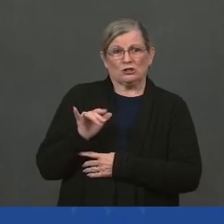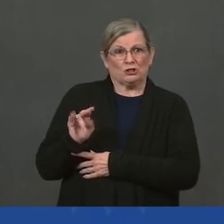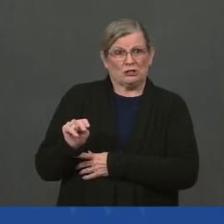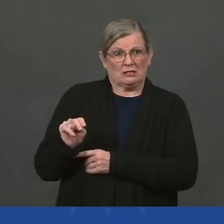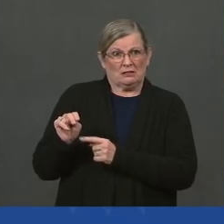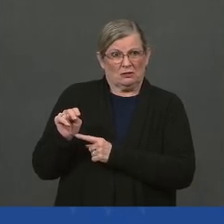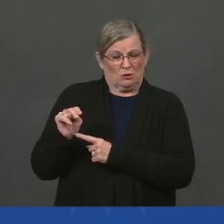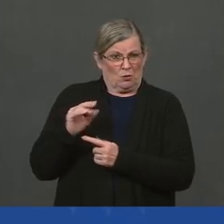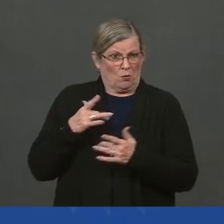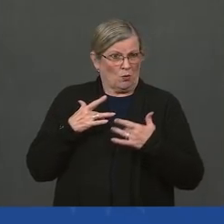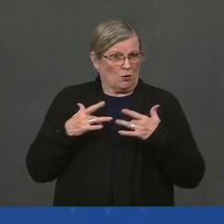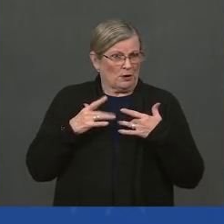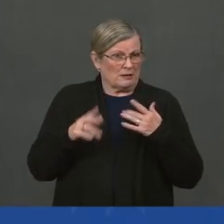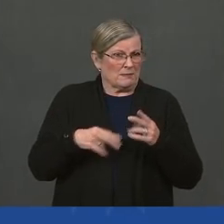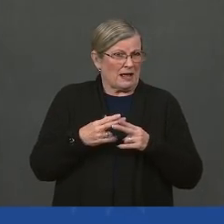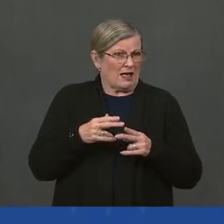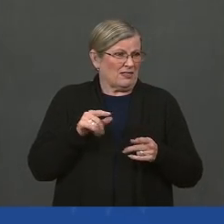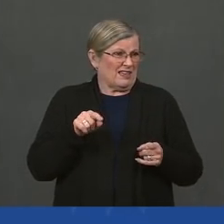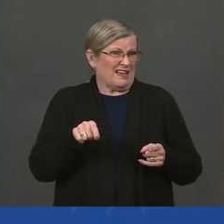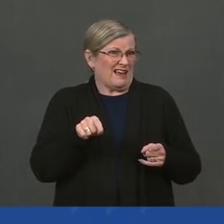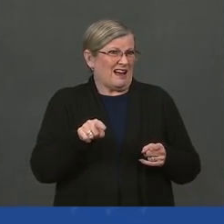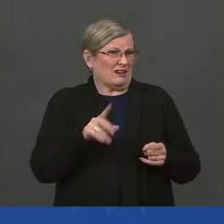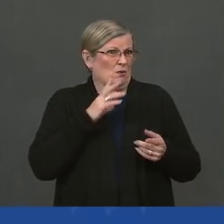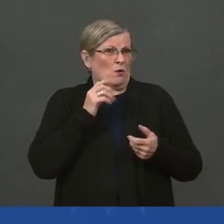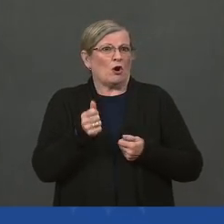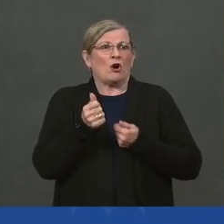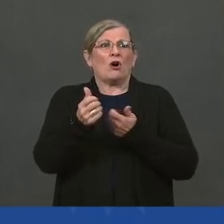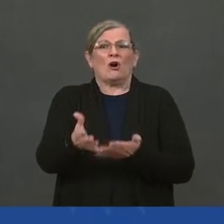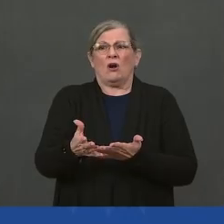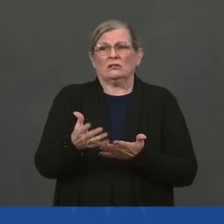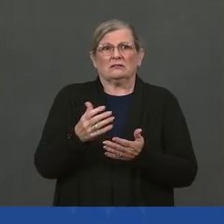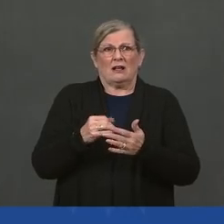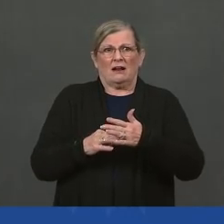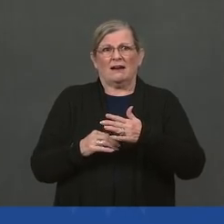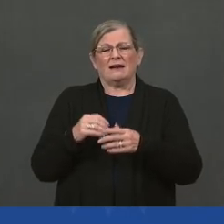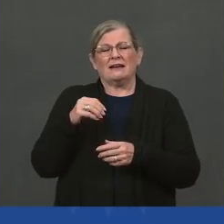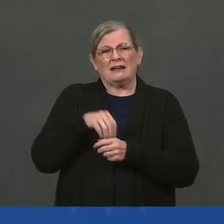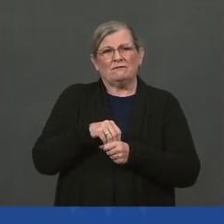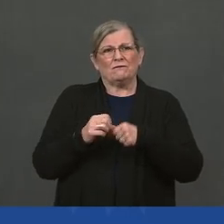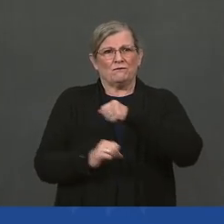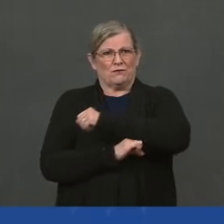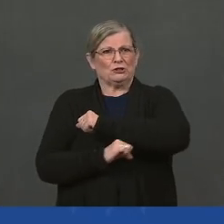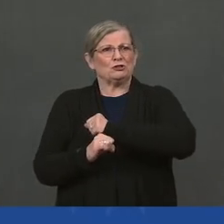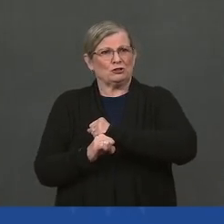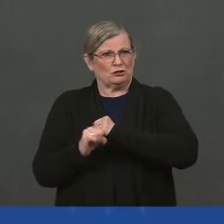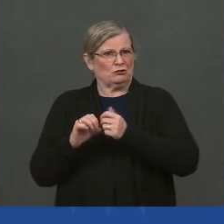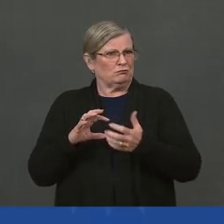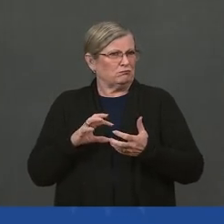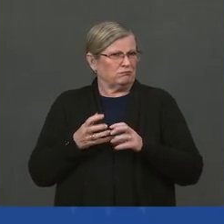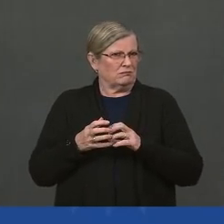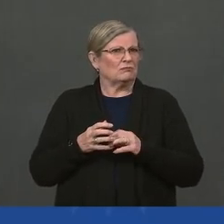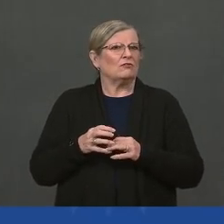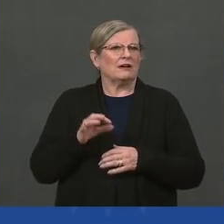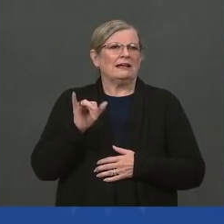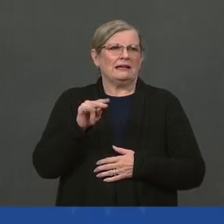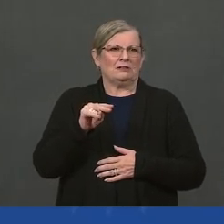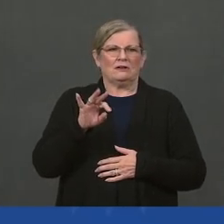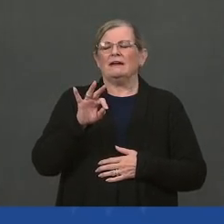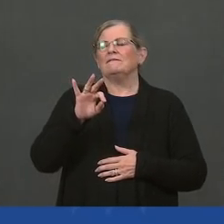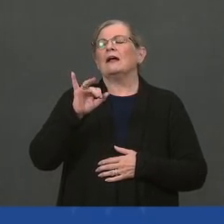or going to be a negative impact on the economy, I think that I've made it clear to Joe and will continue to --